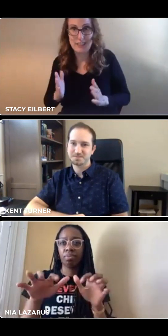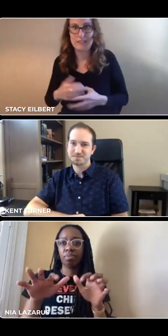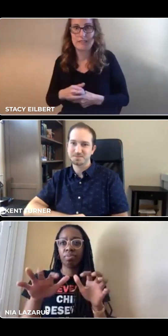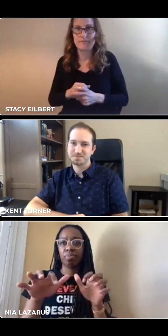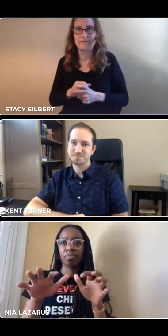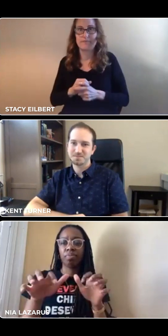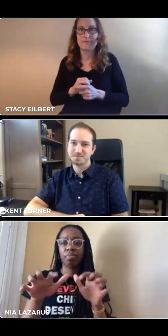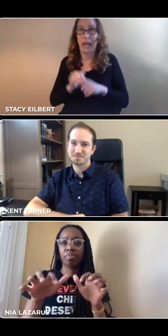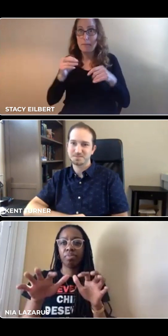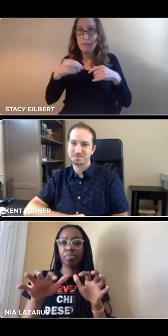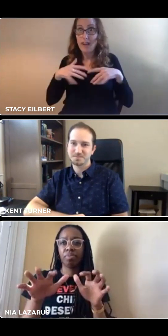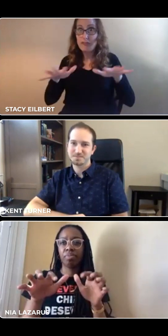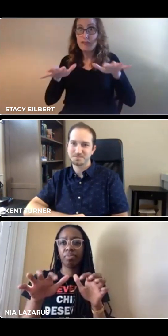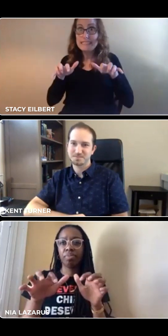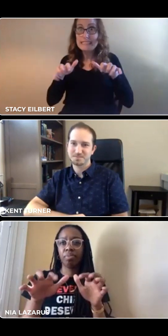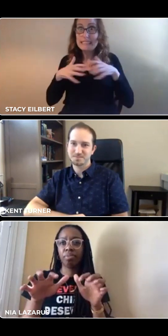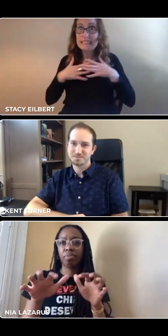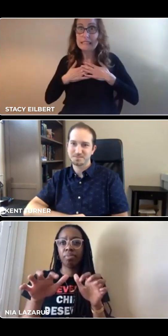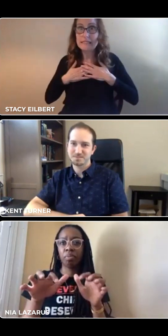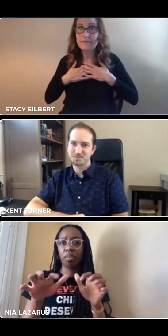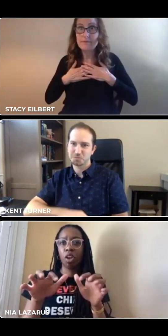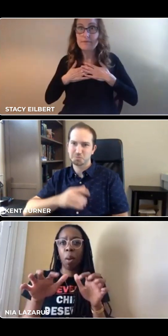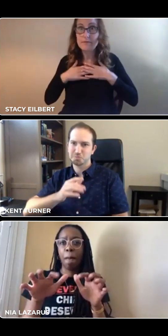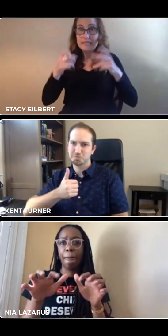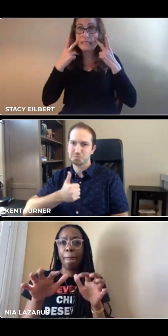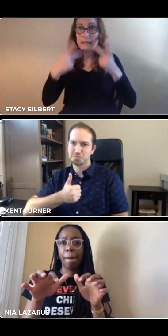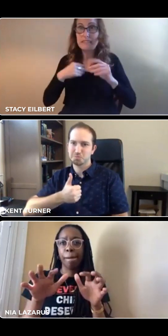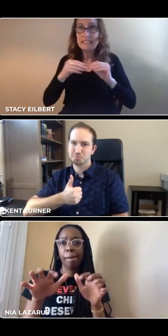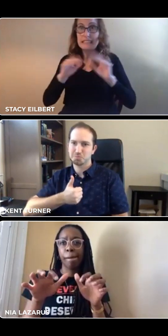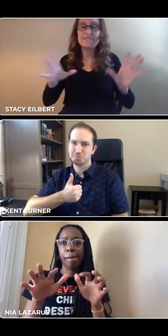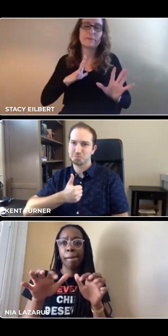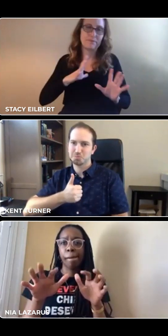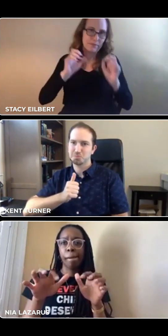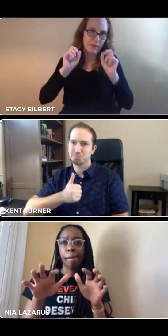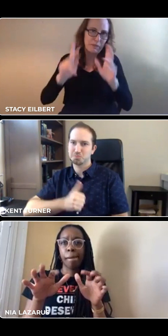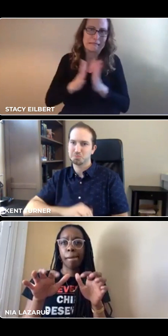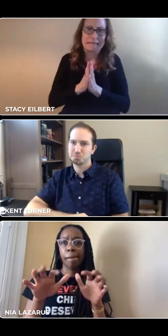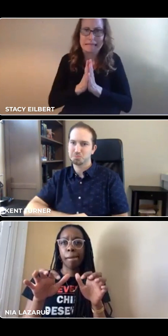get outdoors, do all we can for ourselves, so we can be a good teacher. There's choppiness on my video.